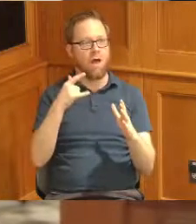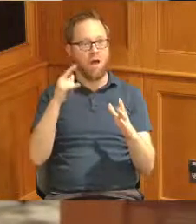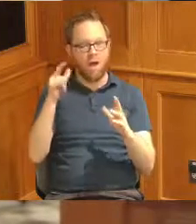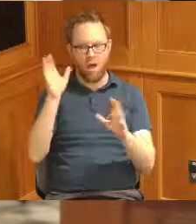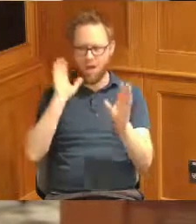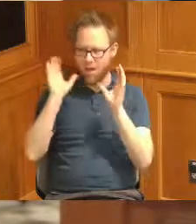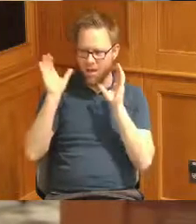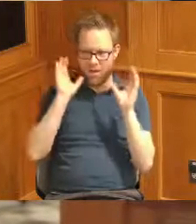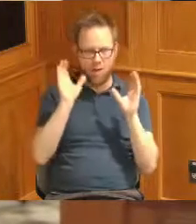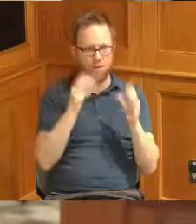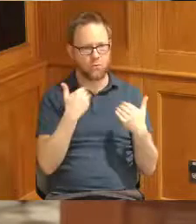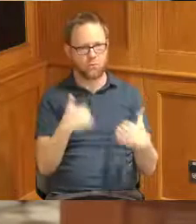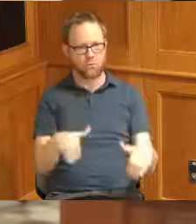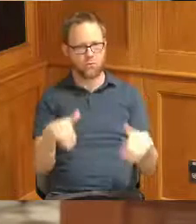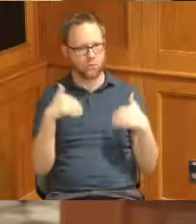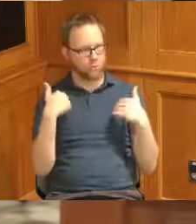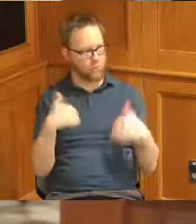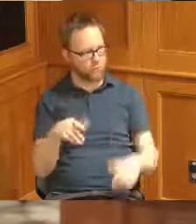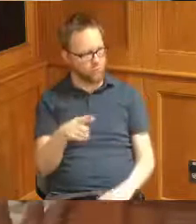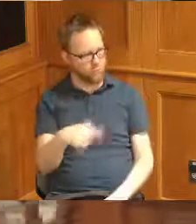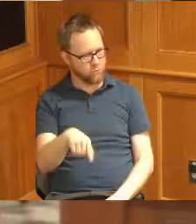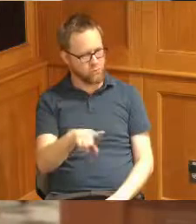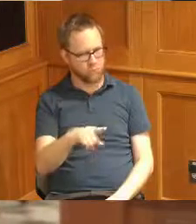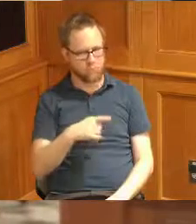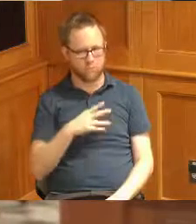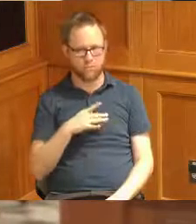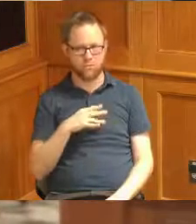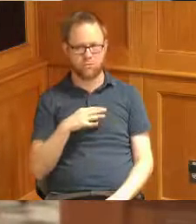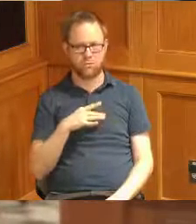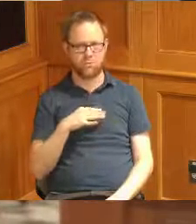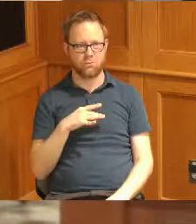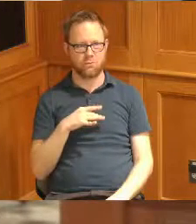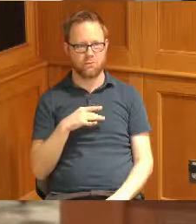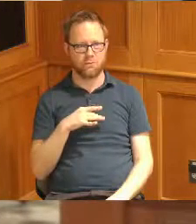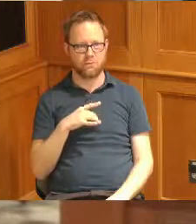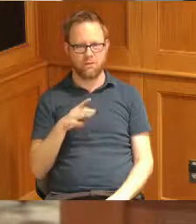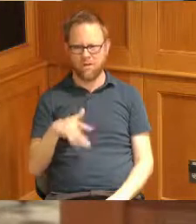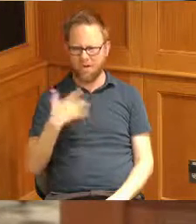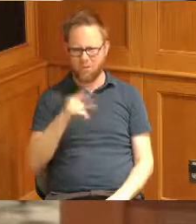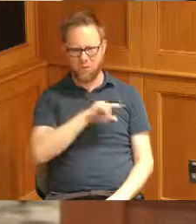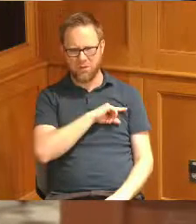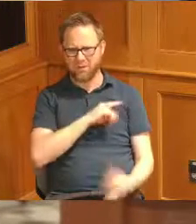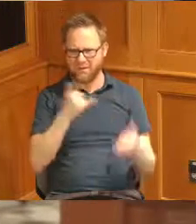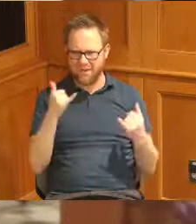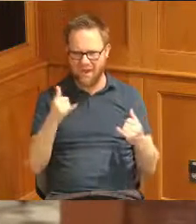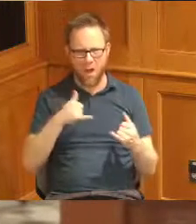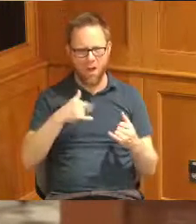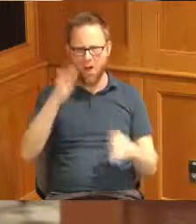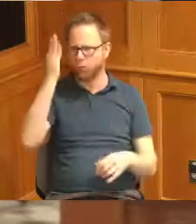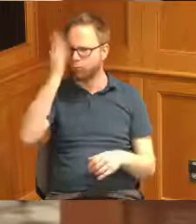to this listen listen to y'all I feel guilty because I'm part of the problem